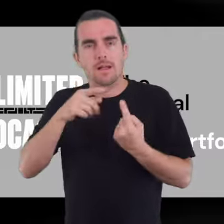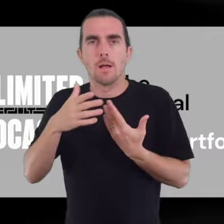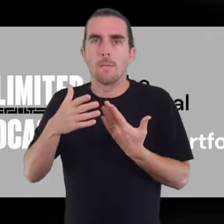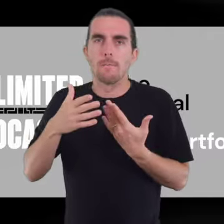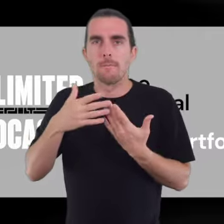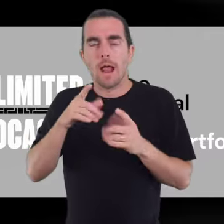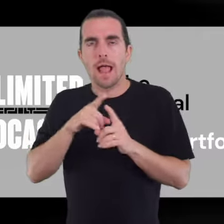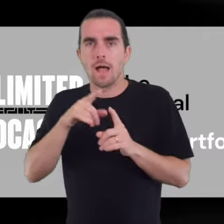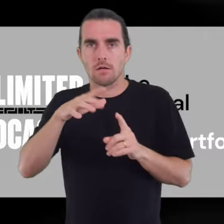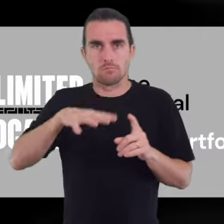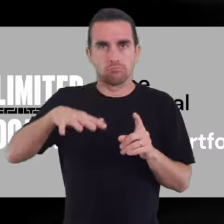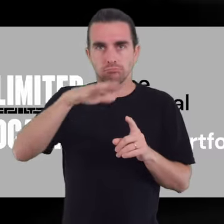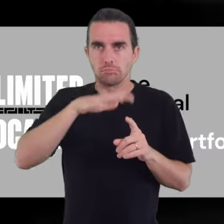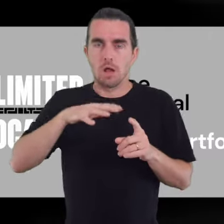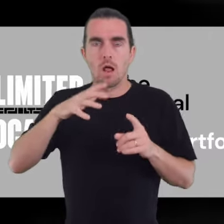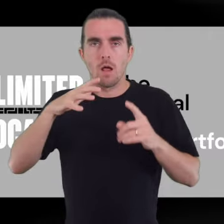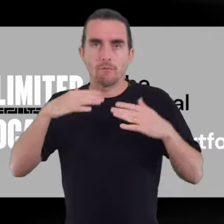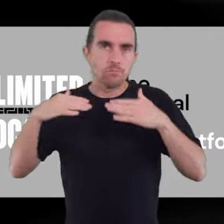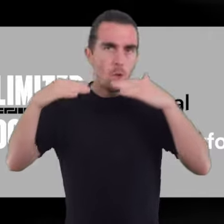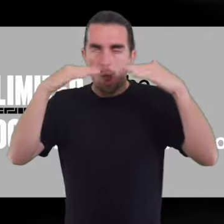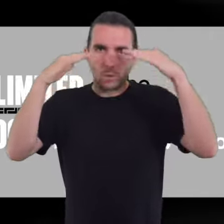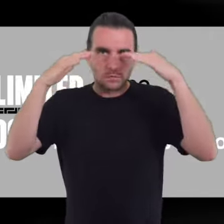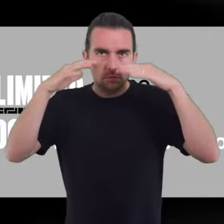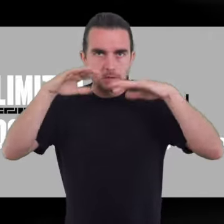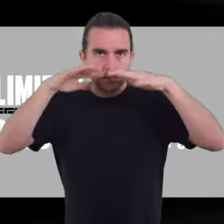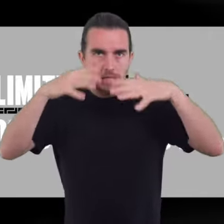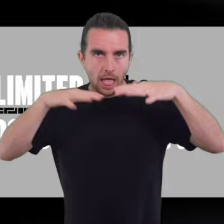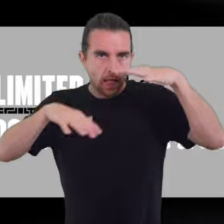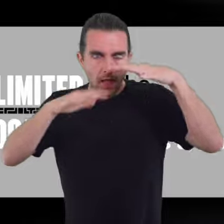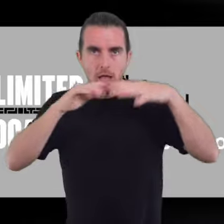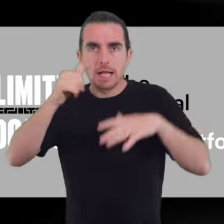as kind of somewhere between a kind of flotation tank